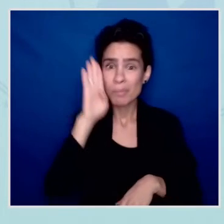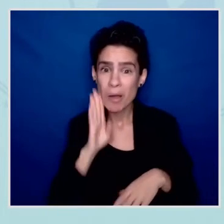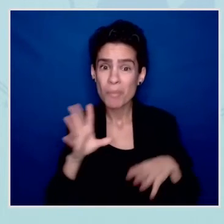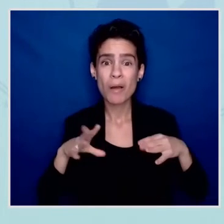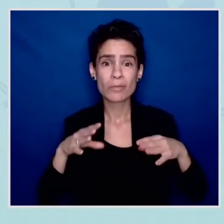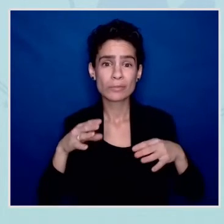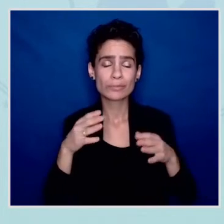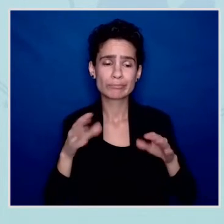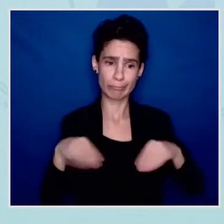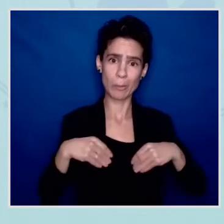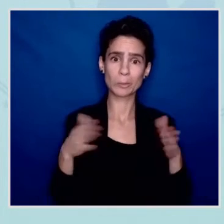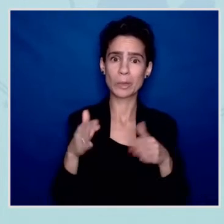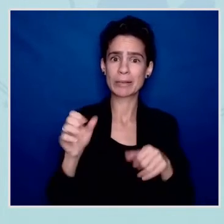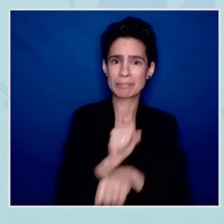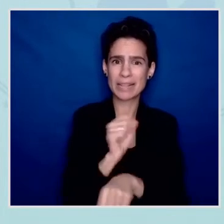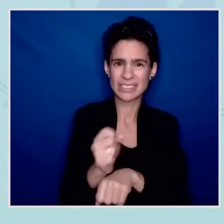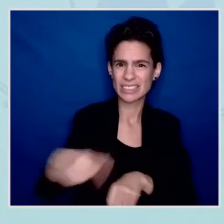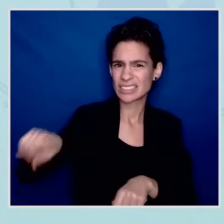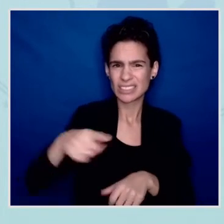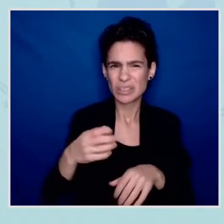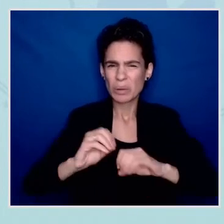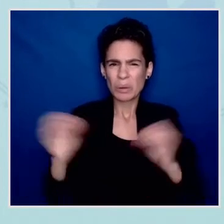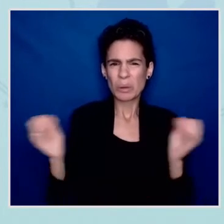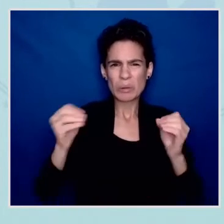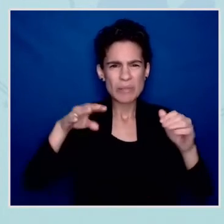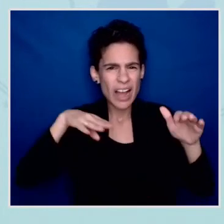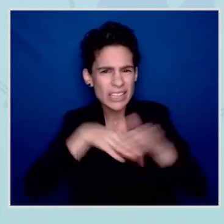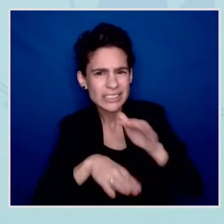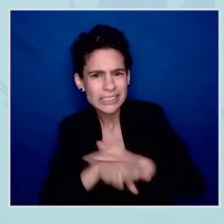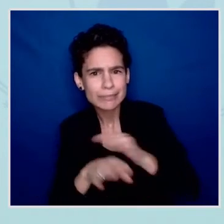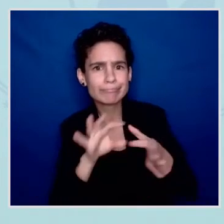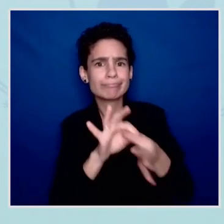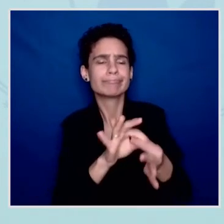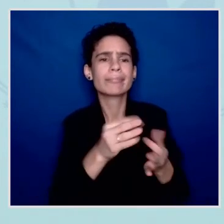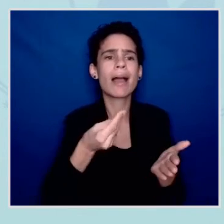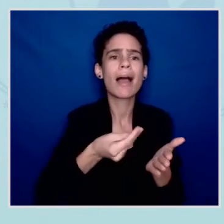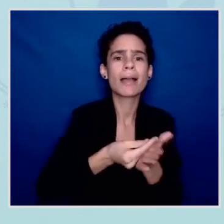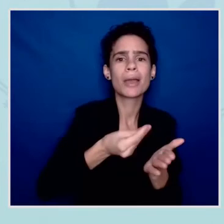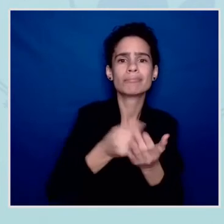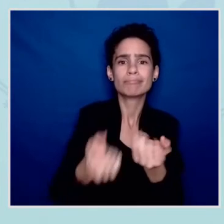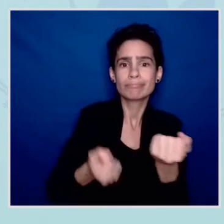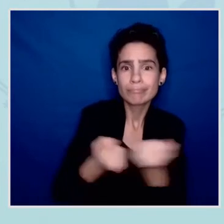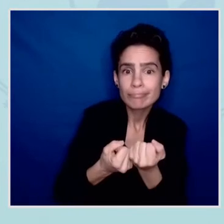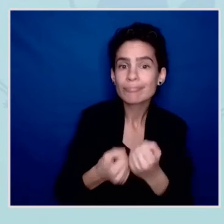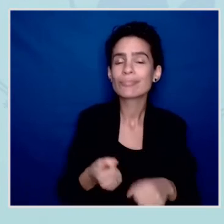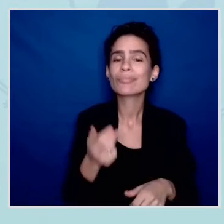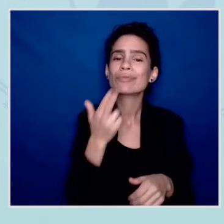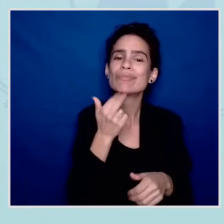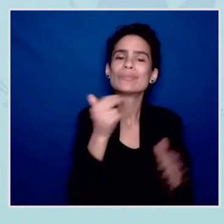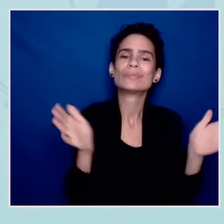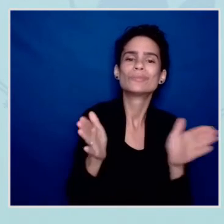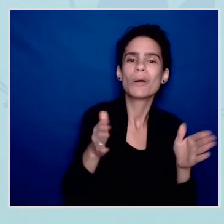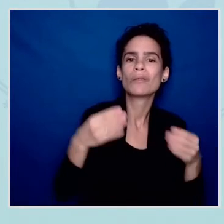STAY AFLOAT AND KEEP EMPLOYEES ON THE PAYROLL. BUT THERE ARE CLEAR PROBLEMS.